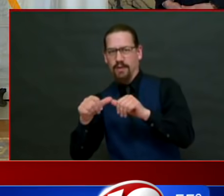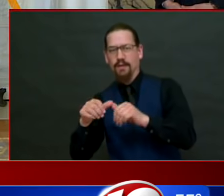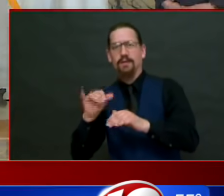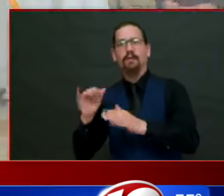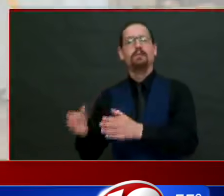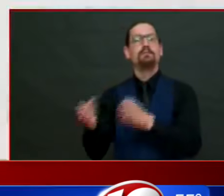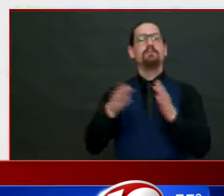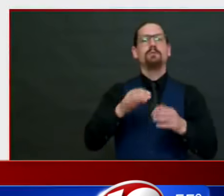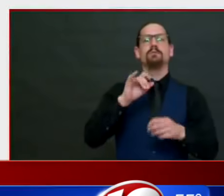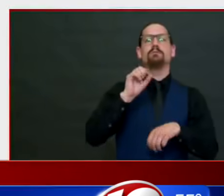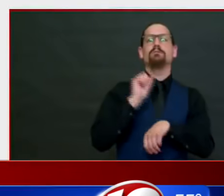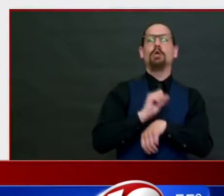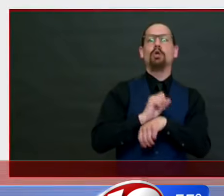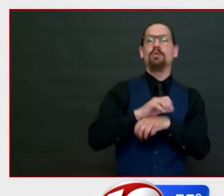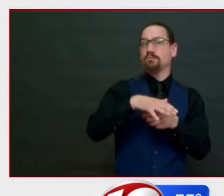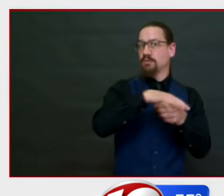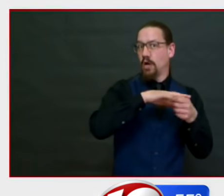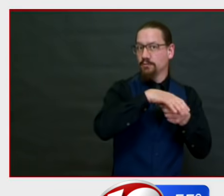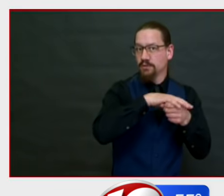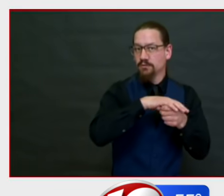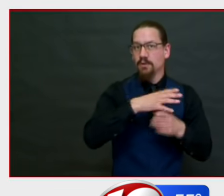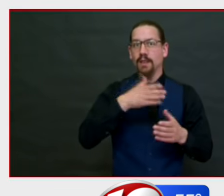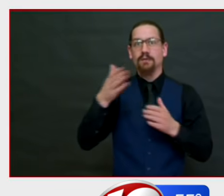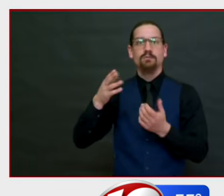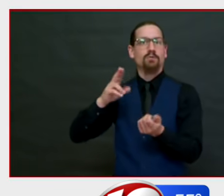IF YOUR WORKPLACE, NURSING HOME,